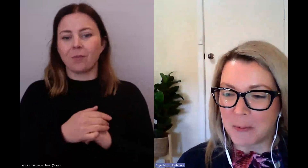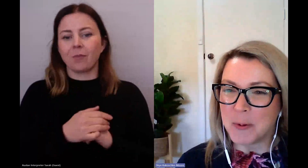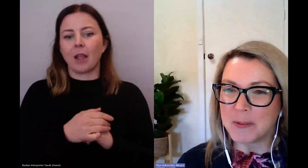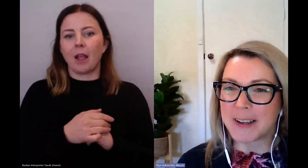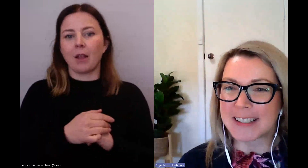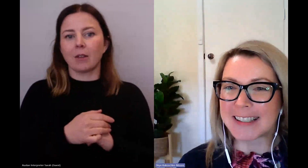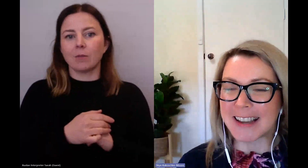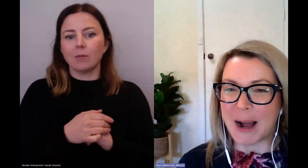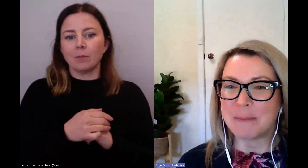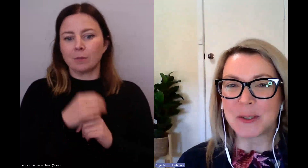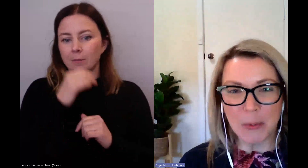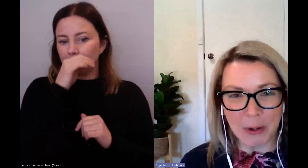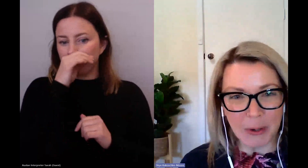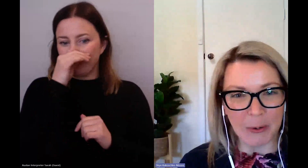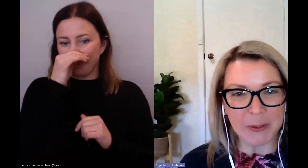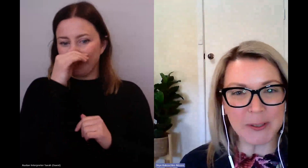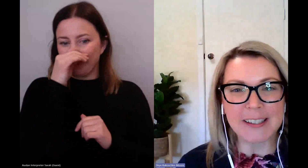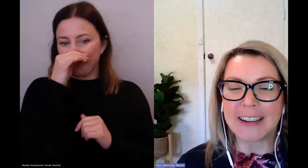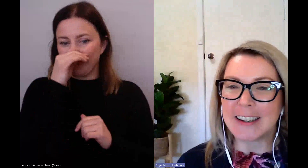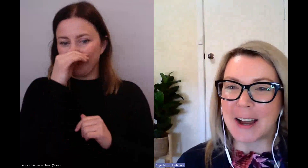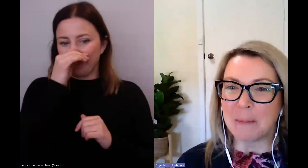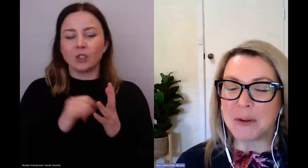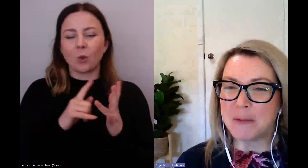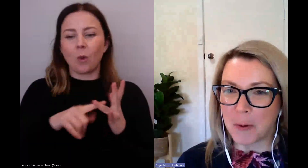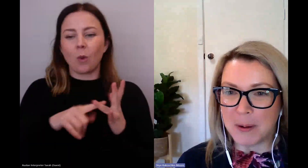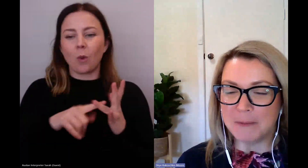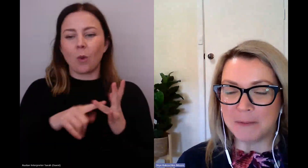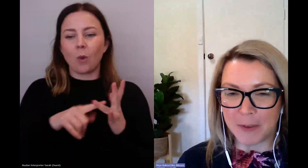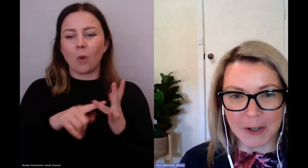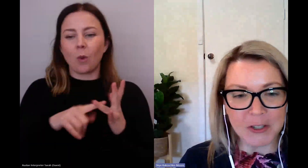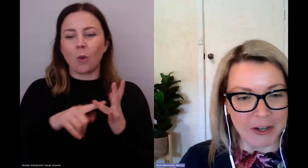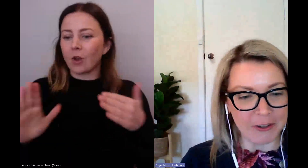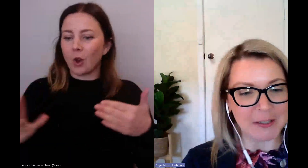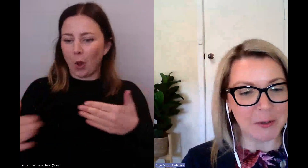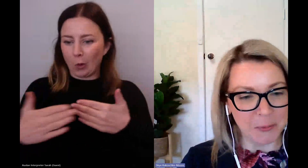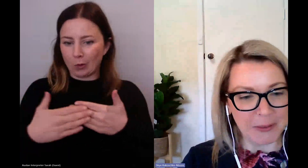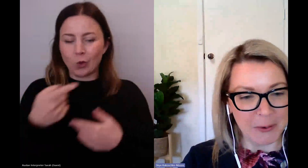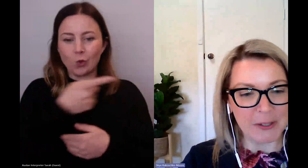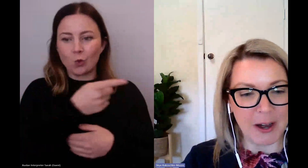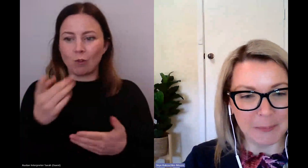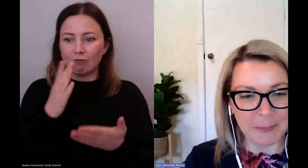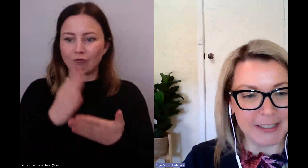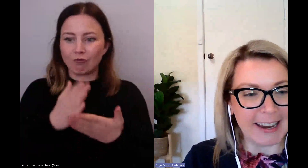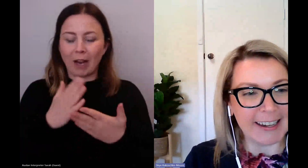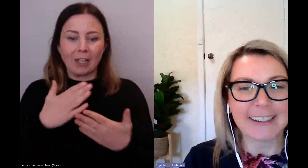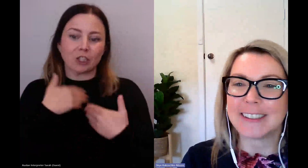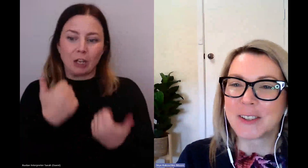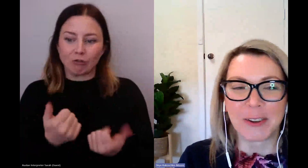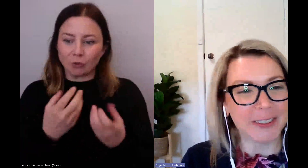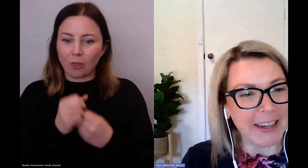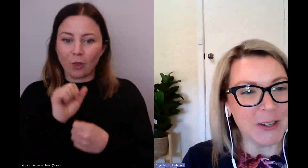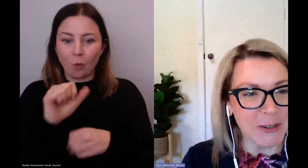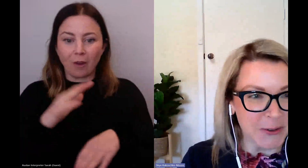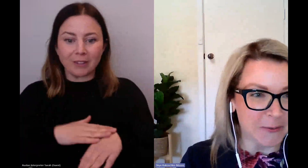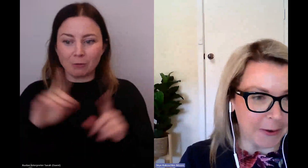I will move us to a close you've all been very generous with your time today so thank you